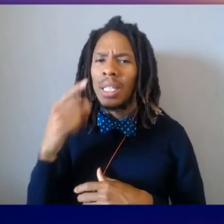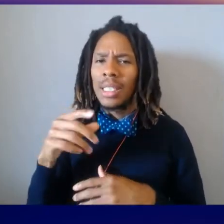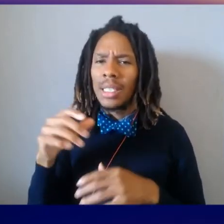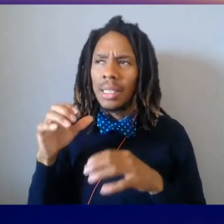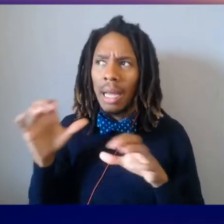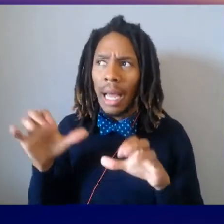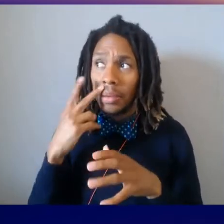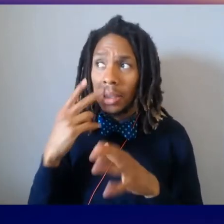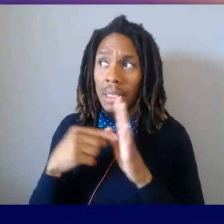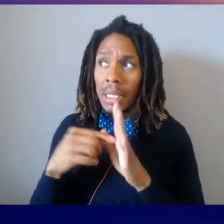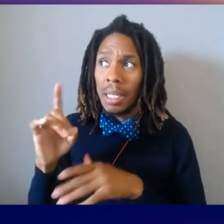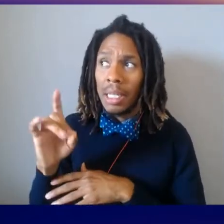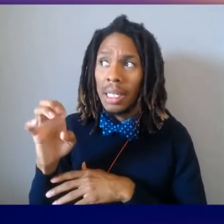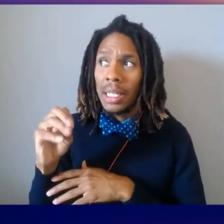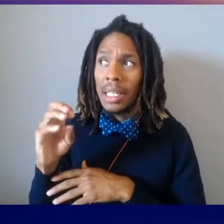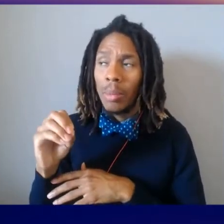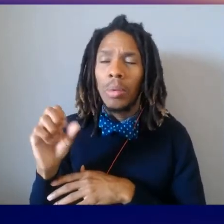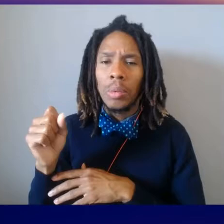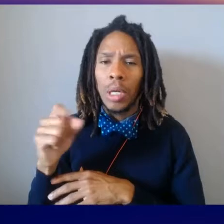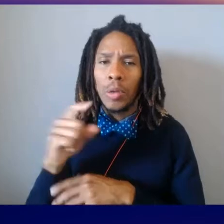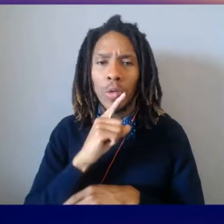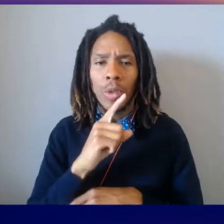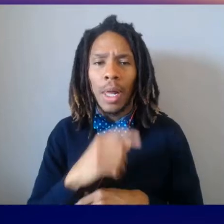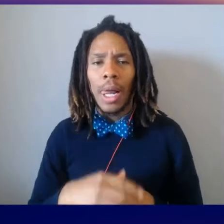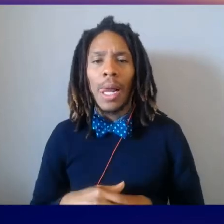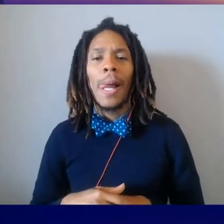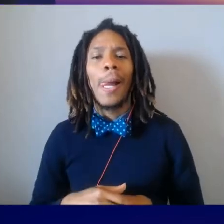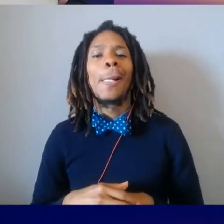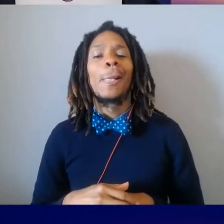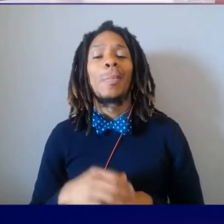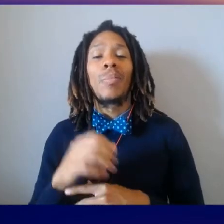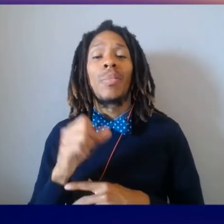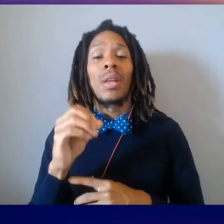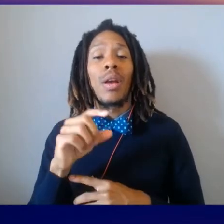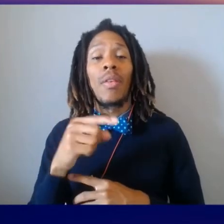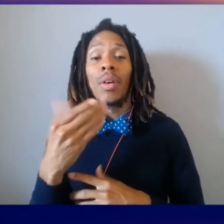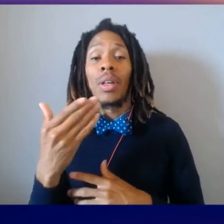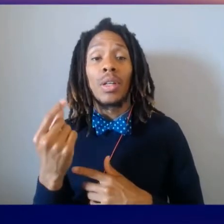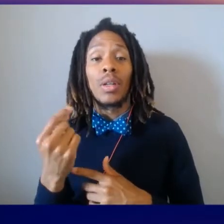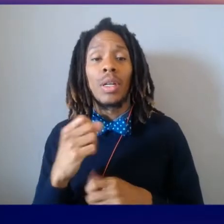Yeah, let's go to the demo then. Okay. So, the first thing you're gonna need to do is create an event data store.